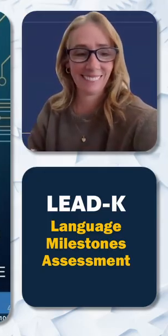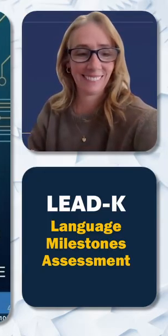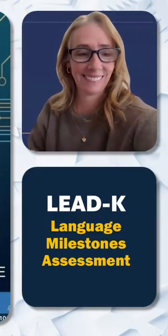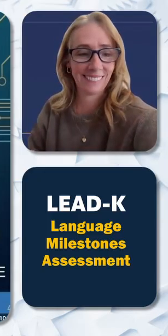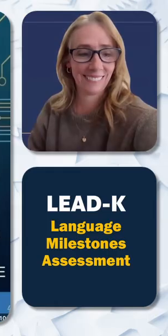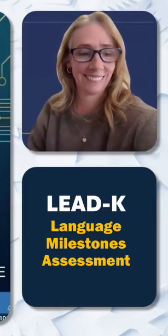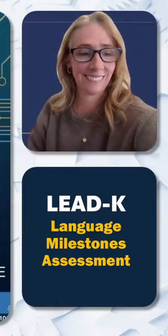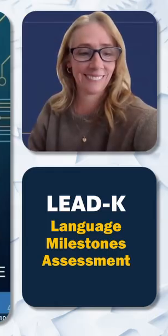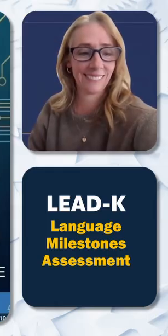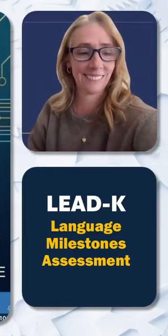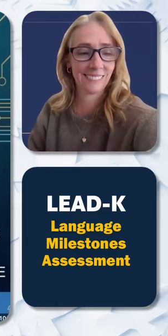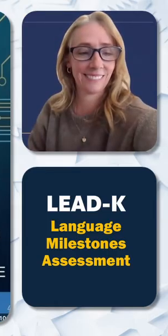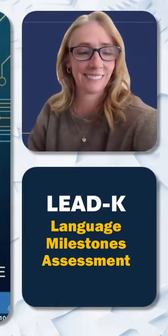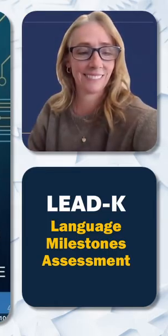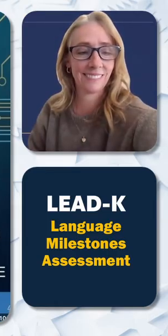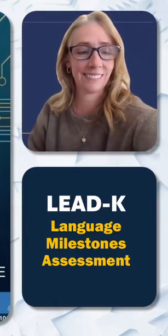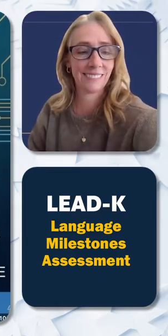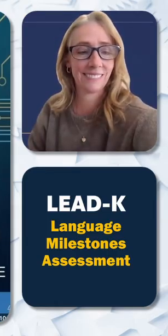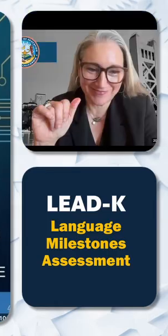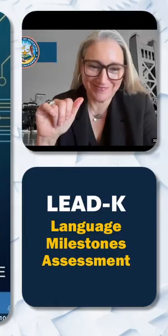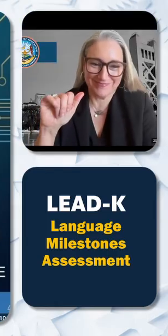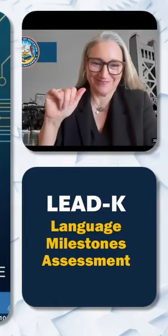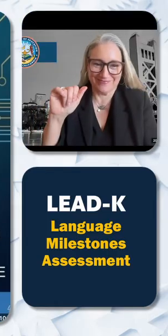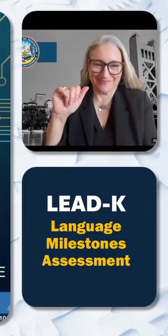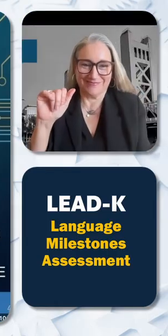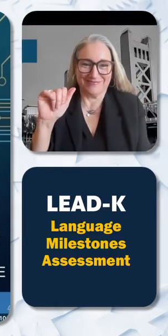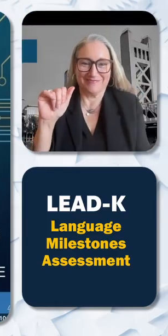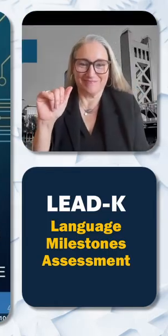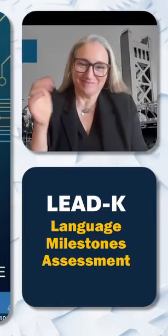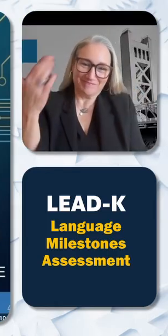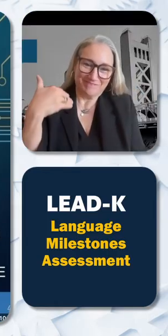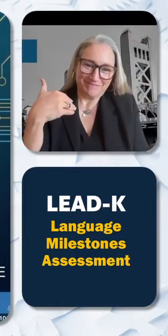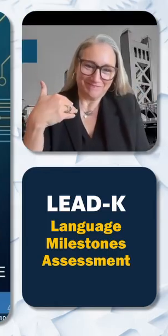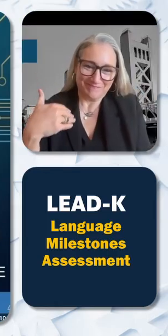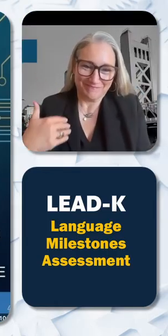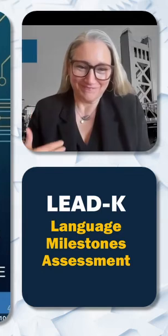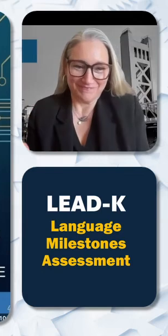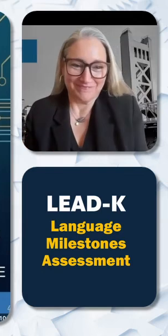Hi everyone, Cornelia, if you could come on camera, I'd like everyone to see you as well.